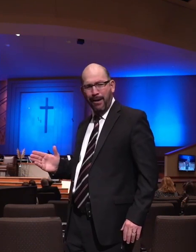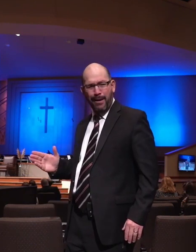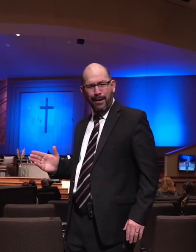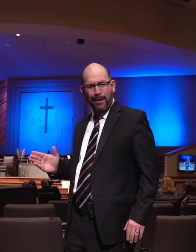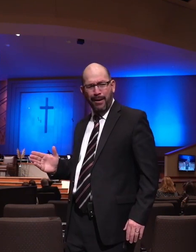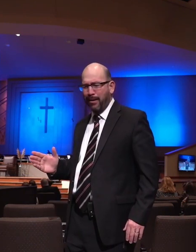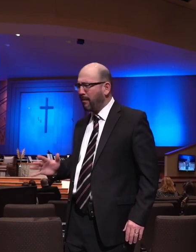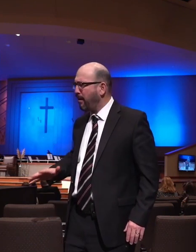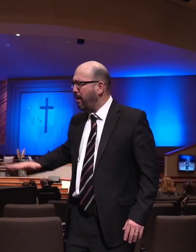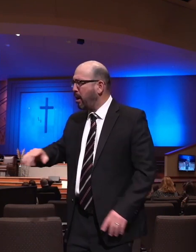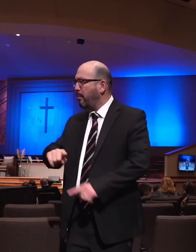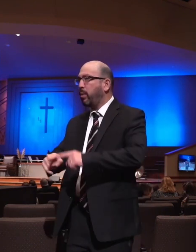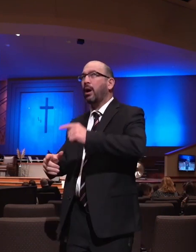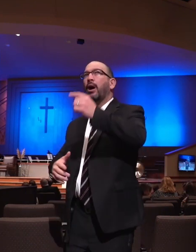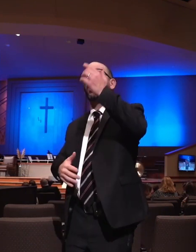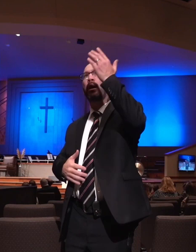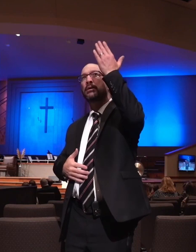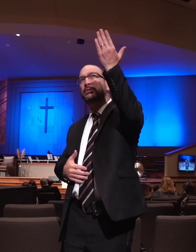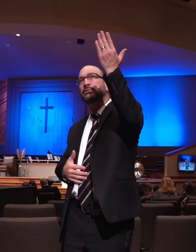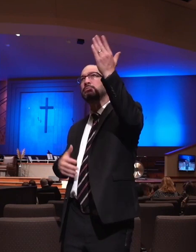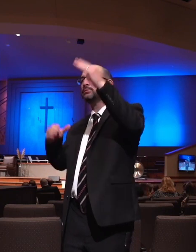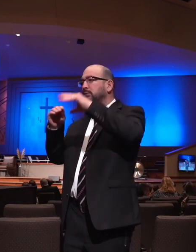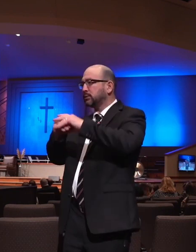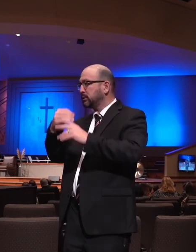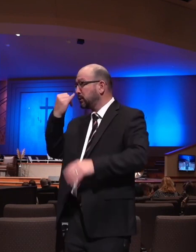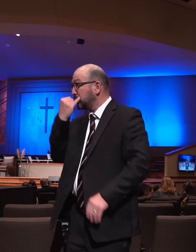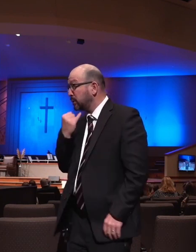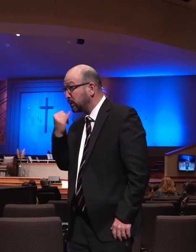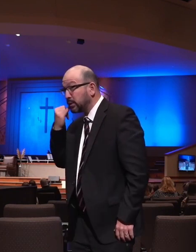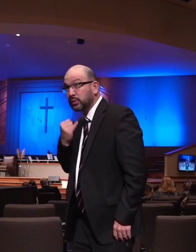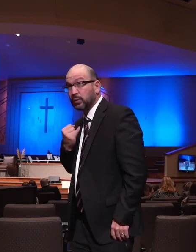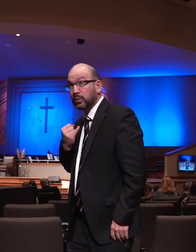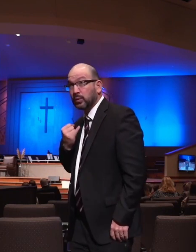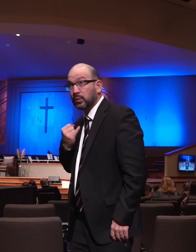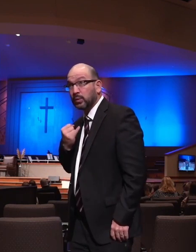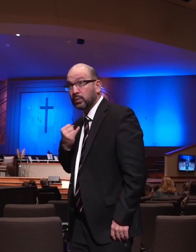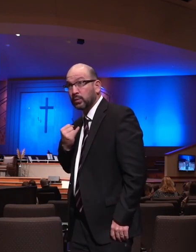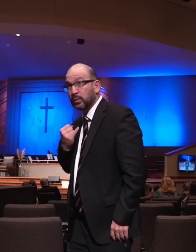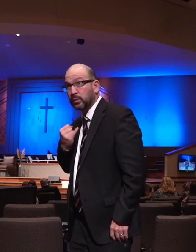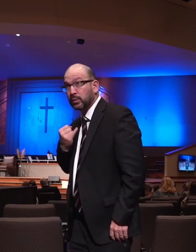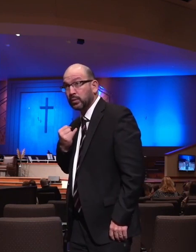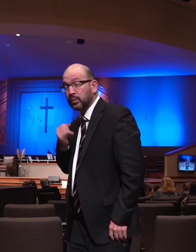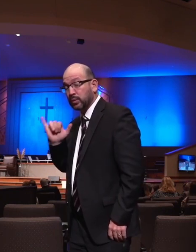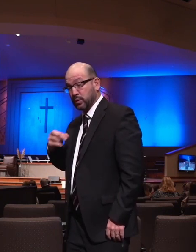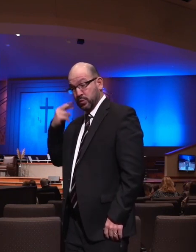but in Israel see that's why Elisha didn't do all this but that's why Elisha